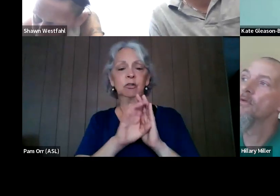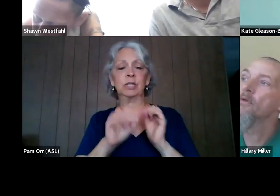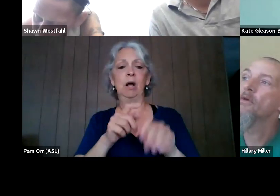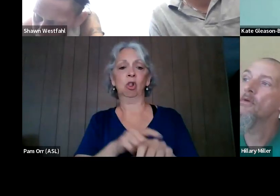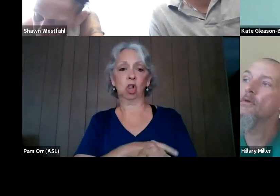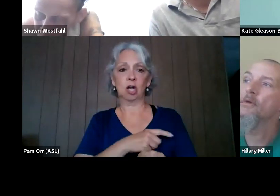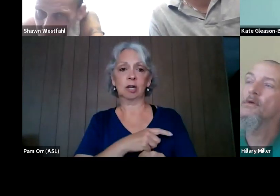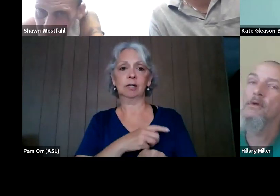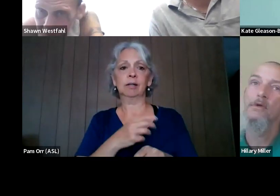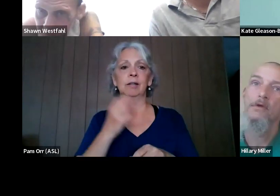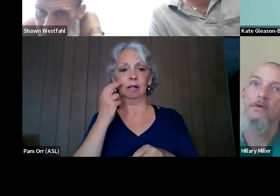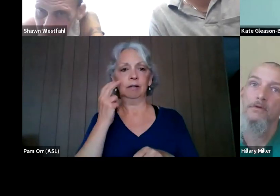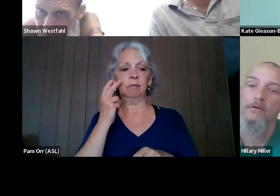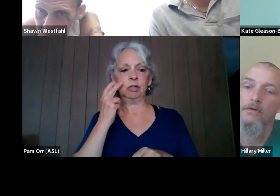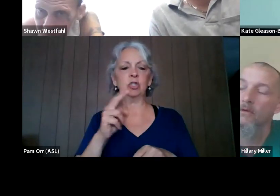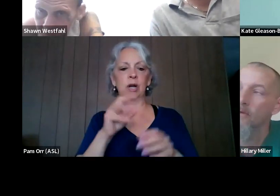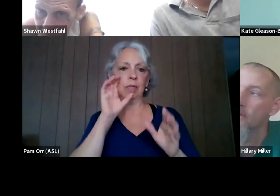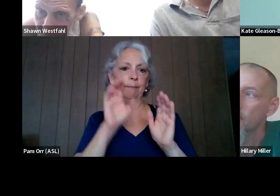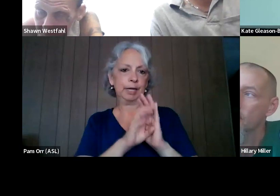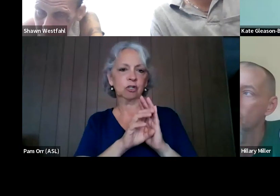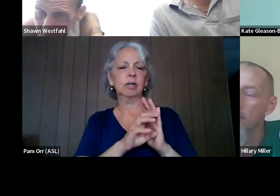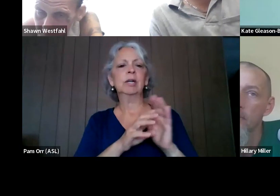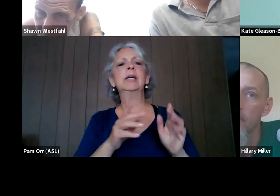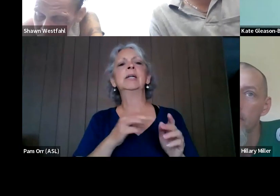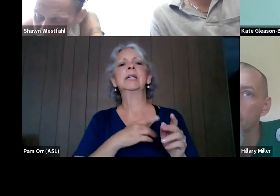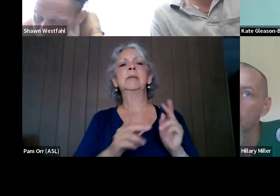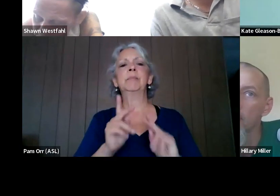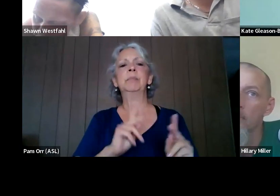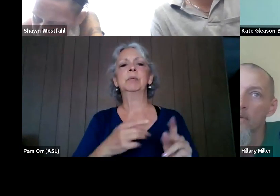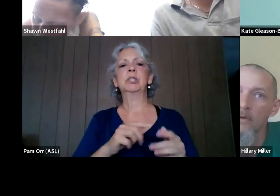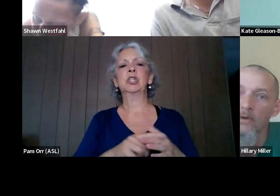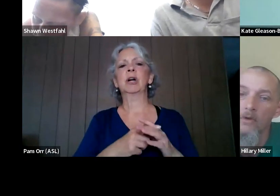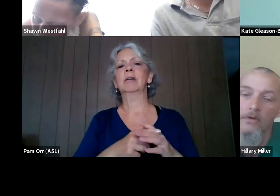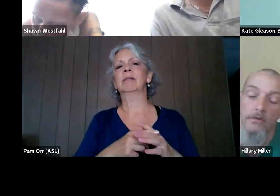if you clicked on that link to get to that extent. So usually we're seeing people kind of start out with wounds maybe the size of kind of like,